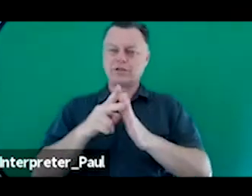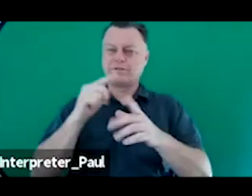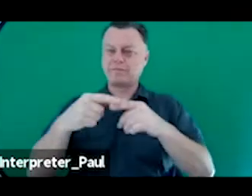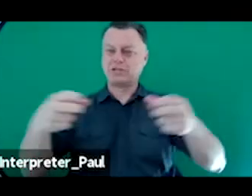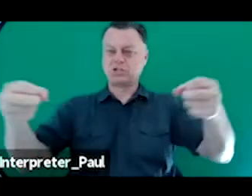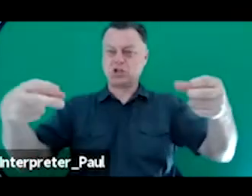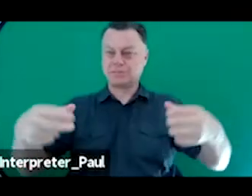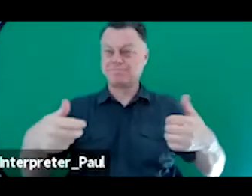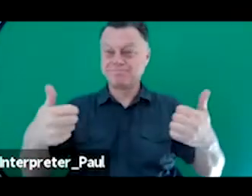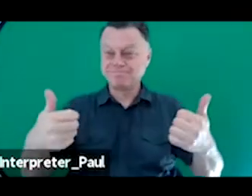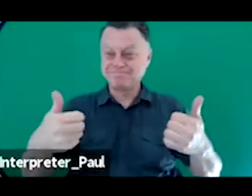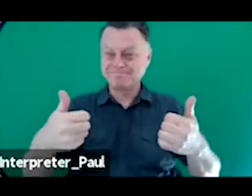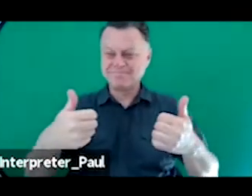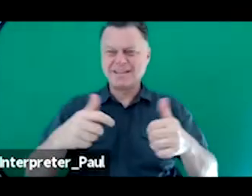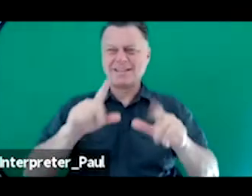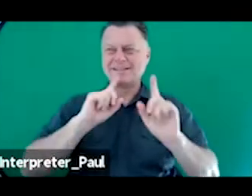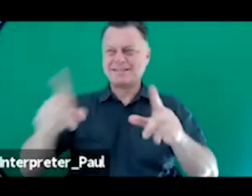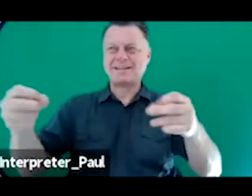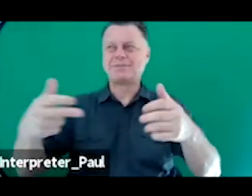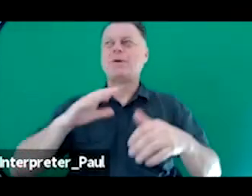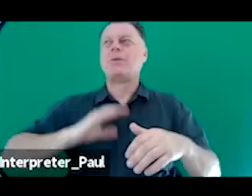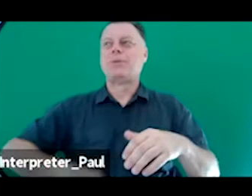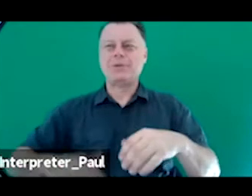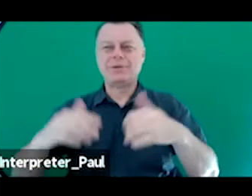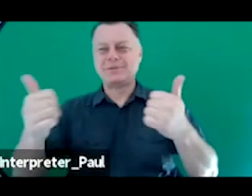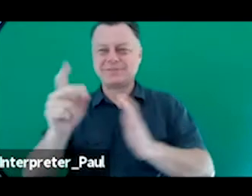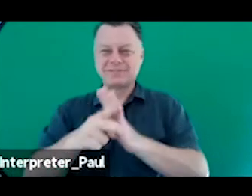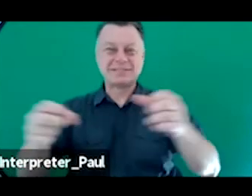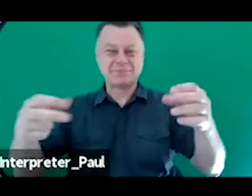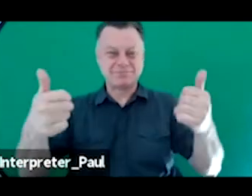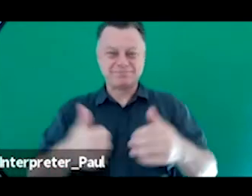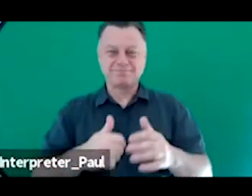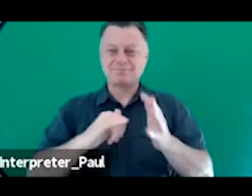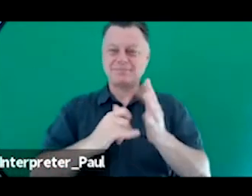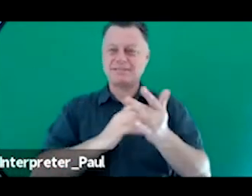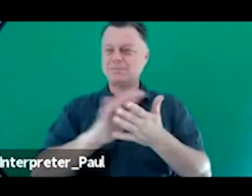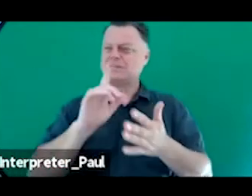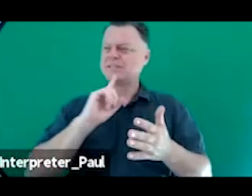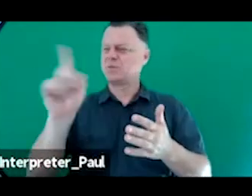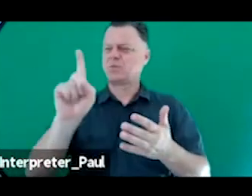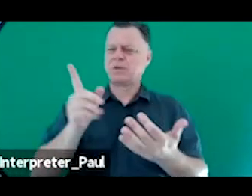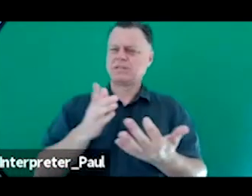think that was a message for our captioners, thank you. S. Smith says, “What is accessible for one is